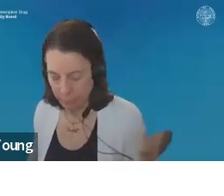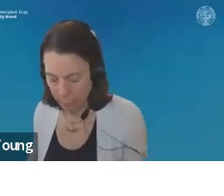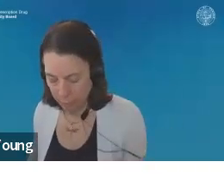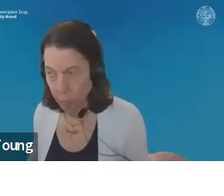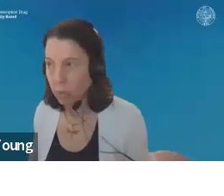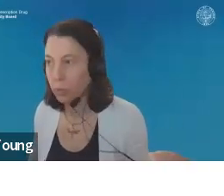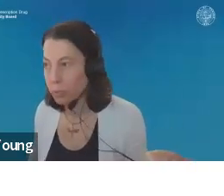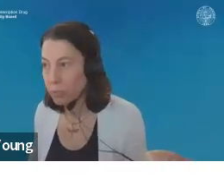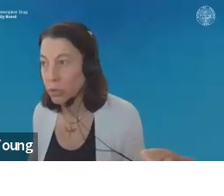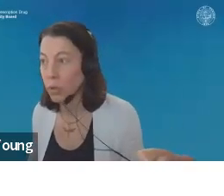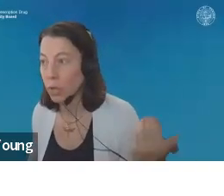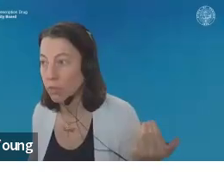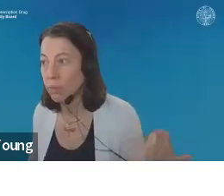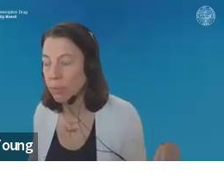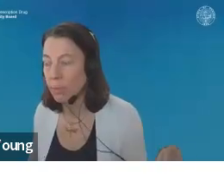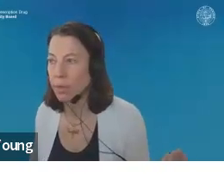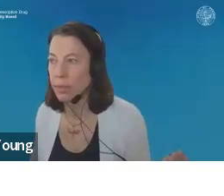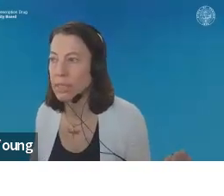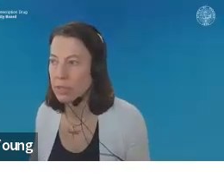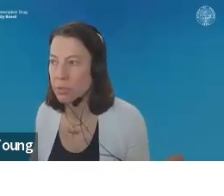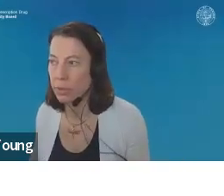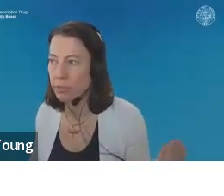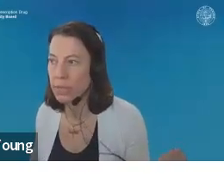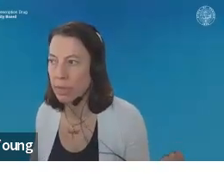um as part of our work, we review all of the public comments sent to the Oregon